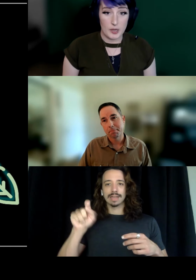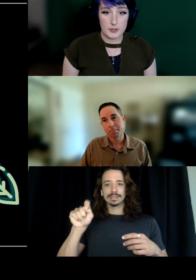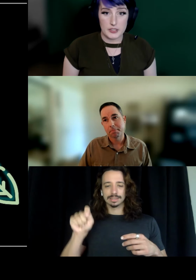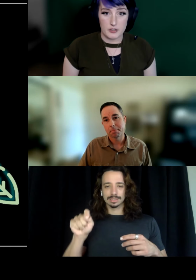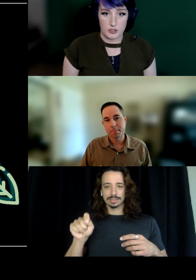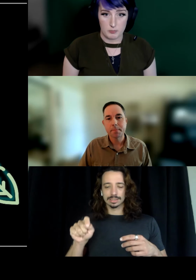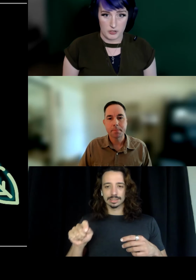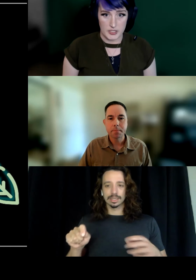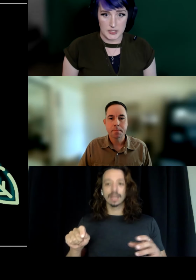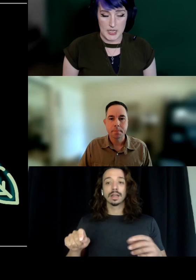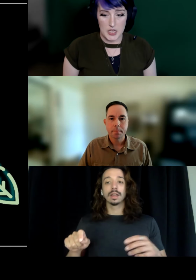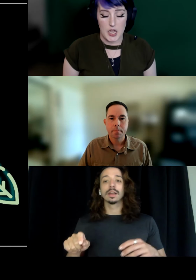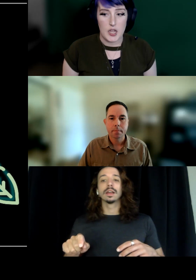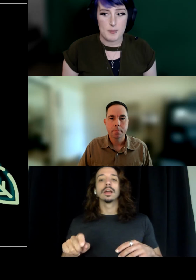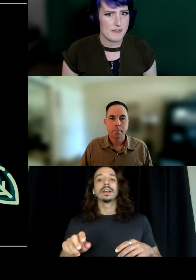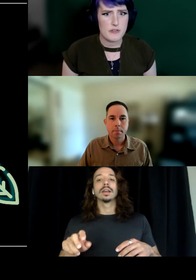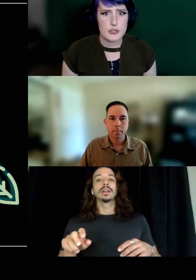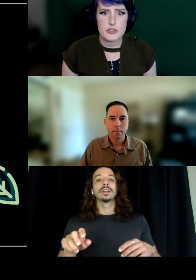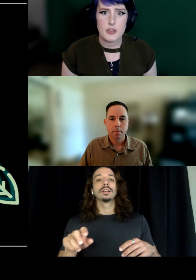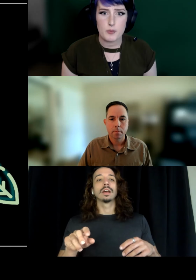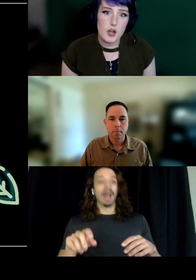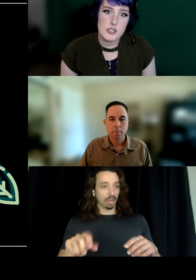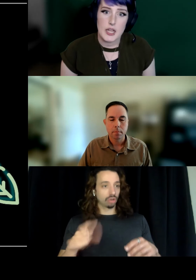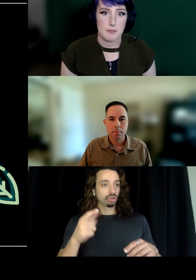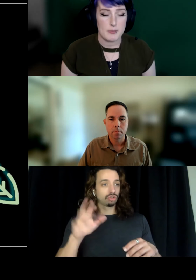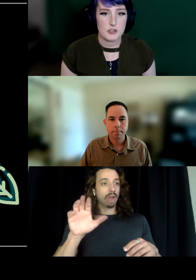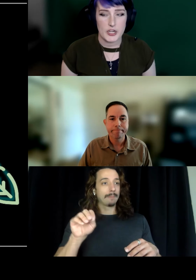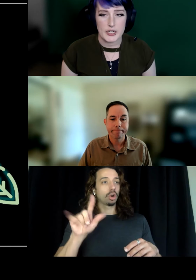[Shell]: I'm a Grammarly user personally. I've never used the other product, maybe I should